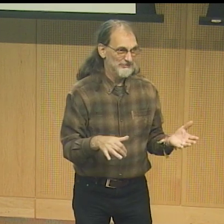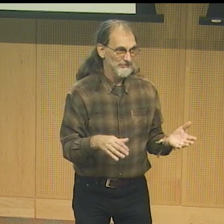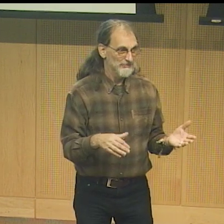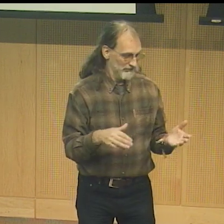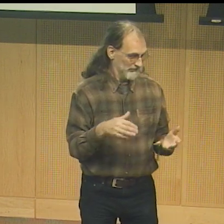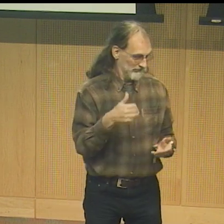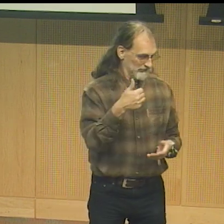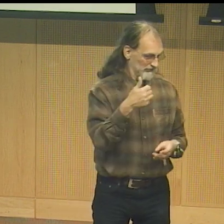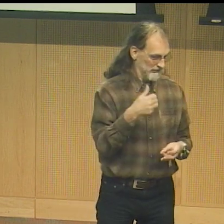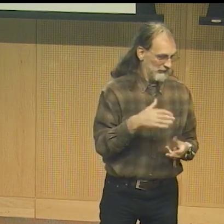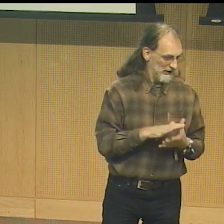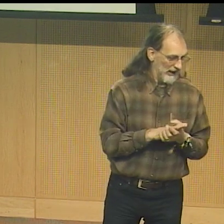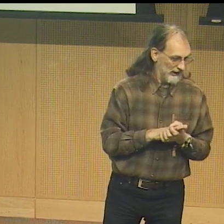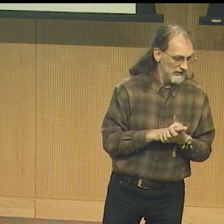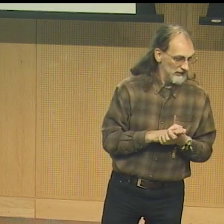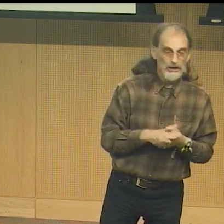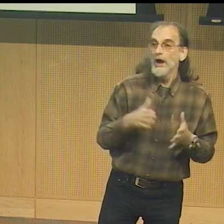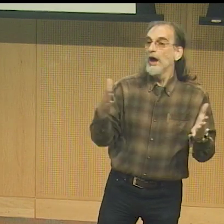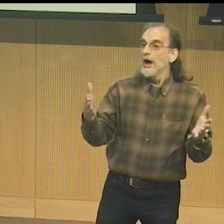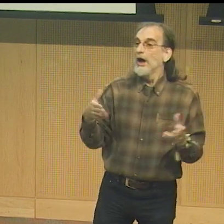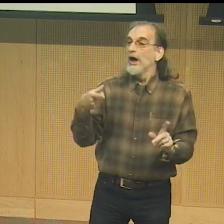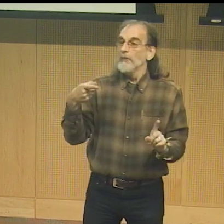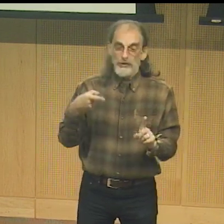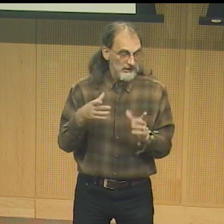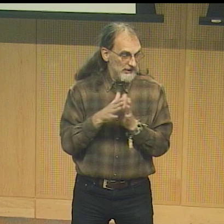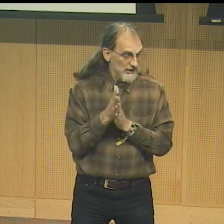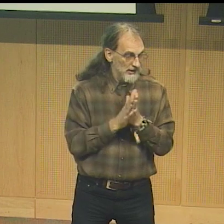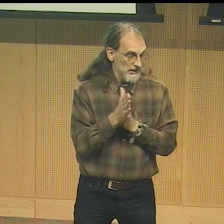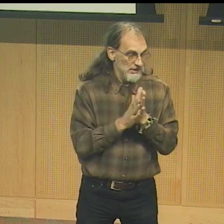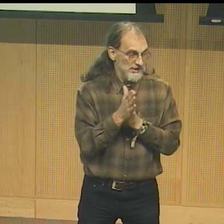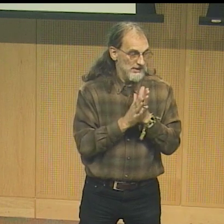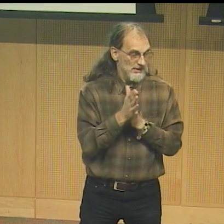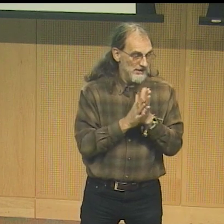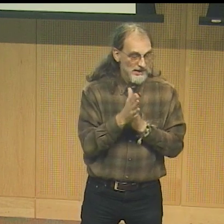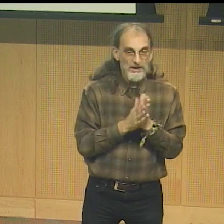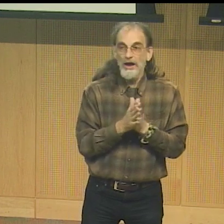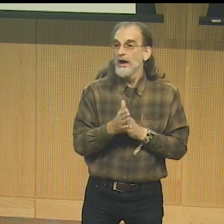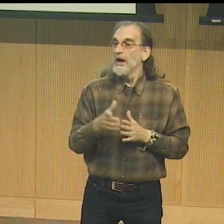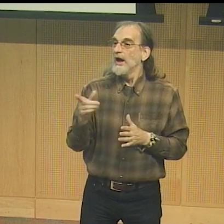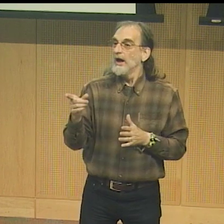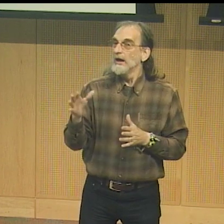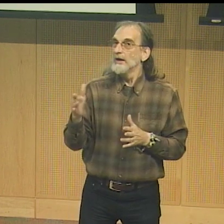But I don't think I have time to get into it. But let me see if I can distill this down to my final point.